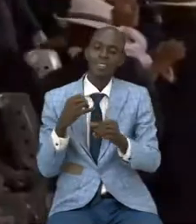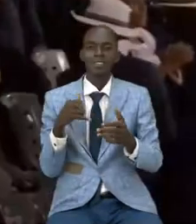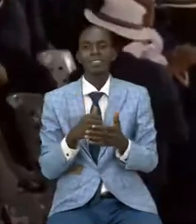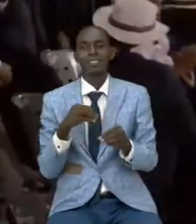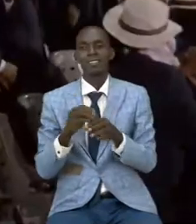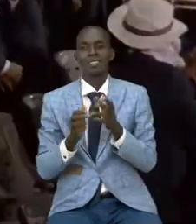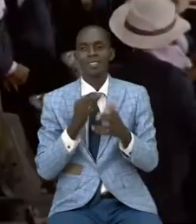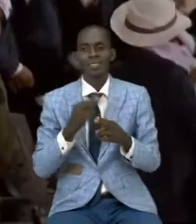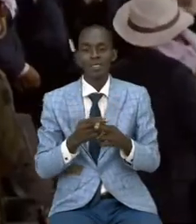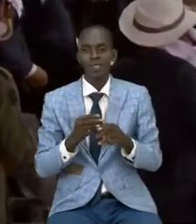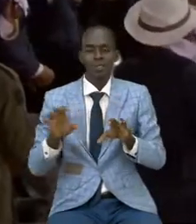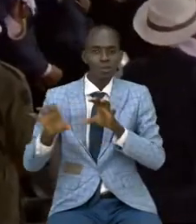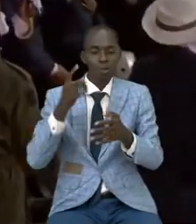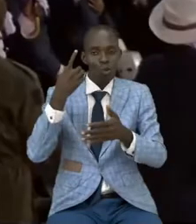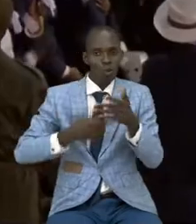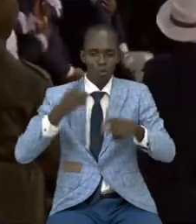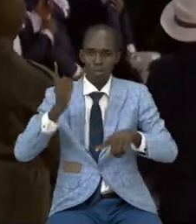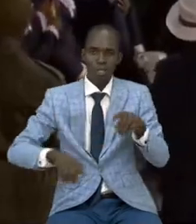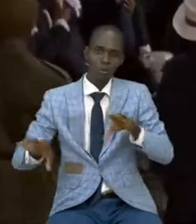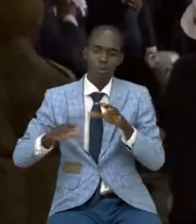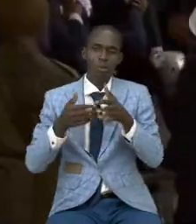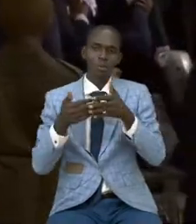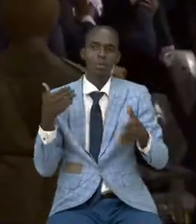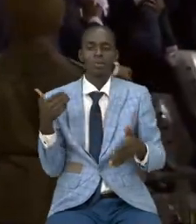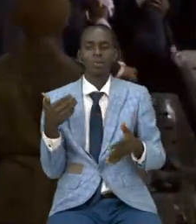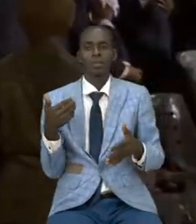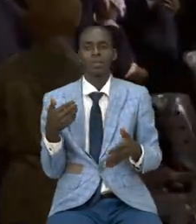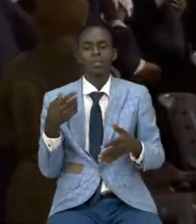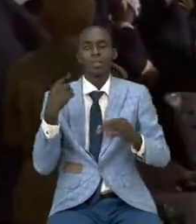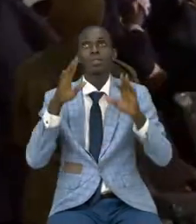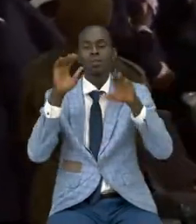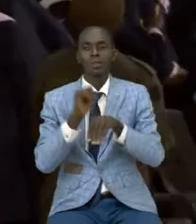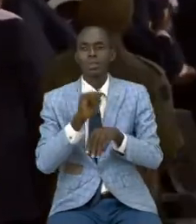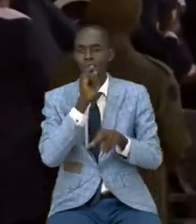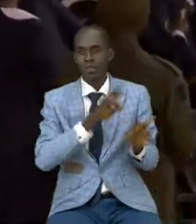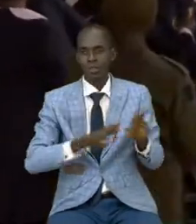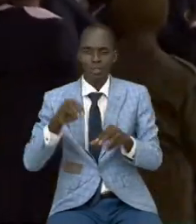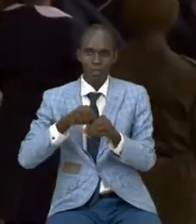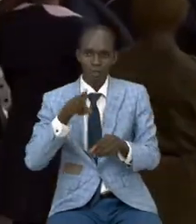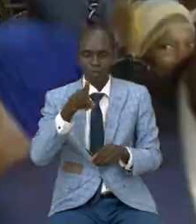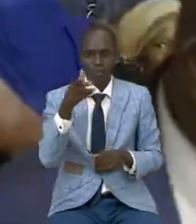do what you are not able to do before your miracle is already there with you